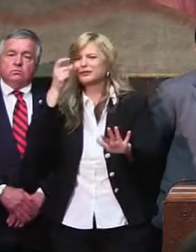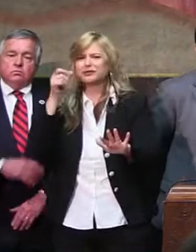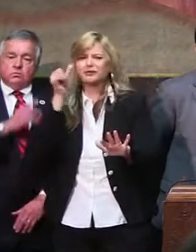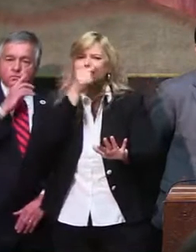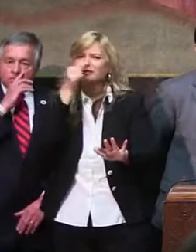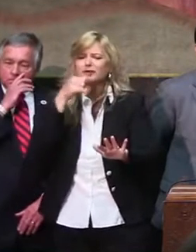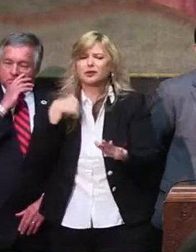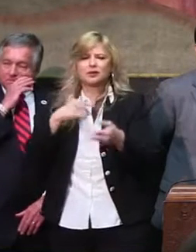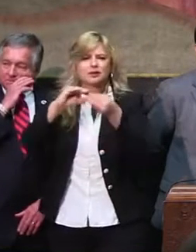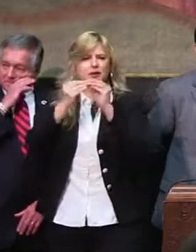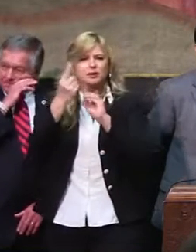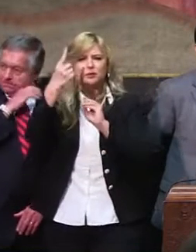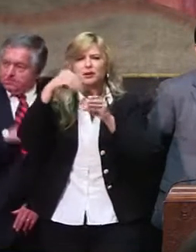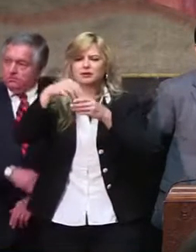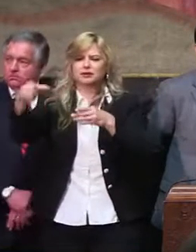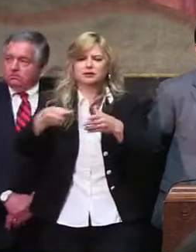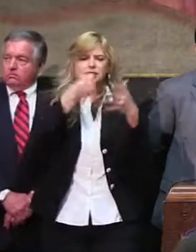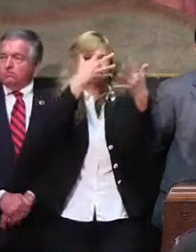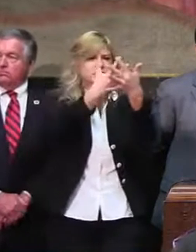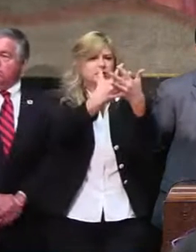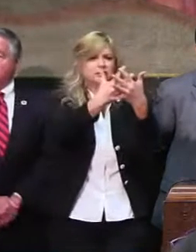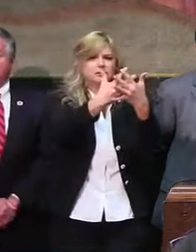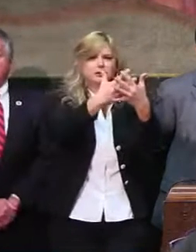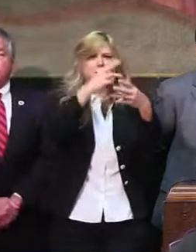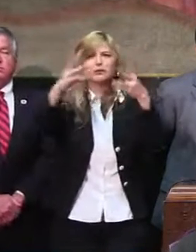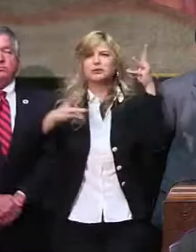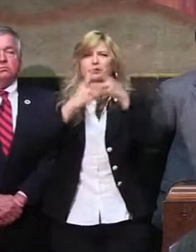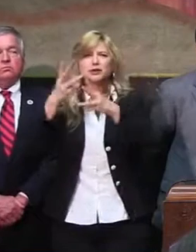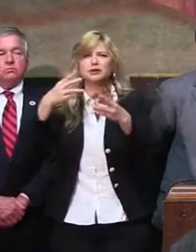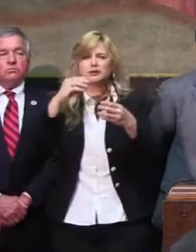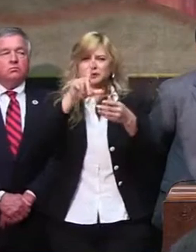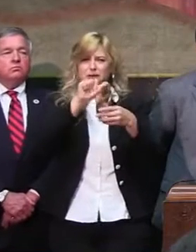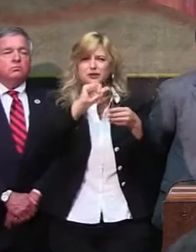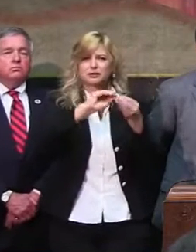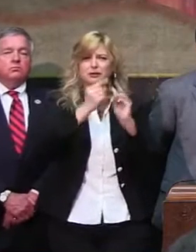we're proud of as DA`s and we want to do something about that but we wanted to do